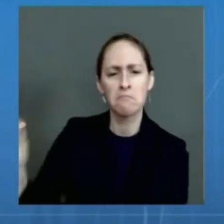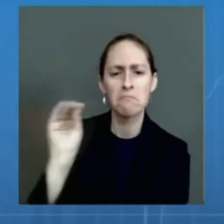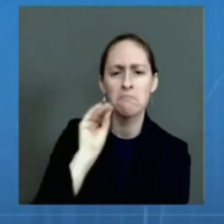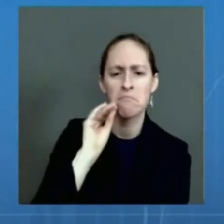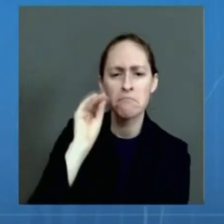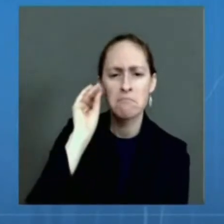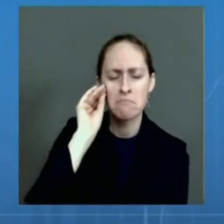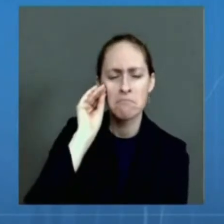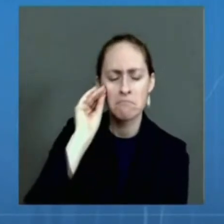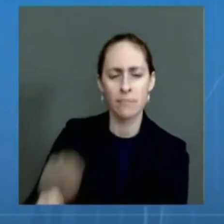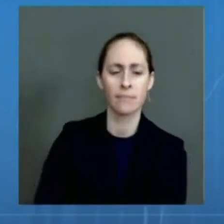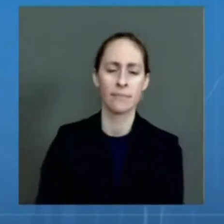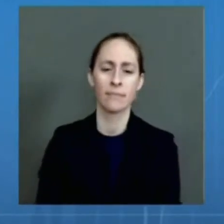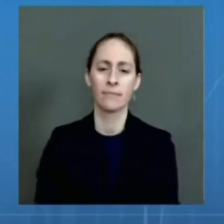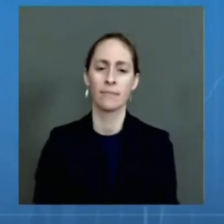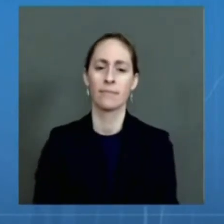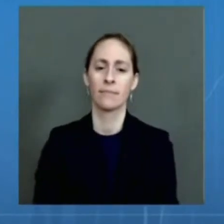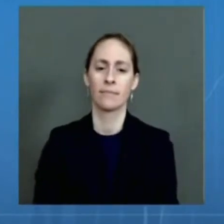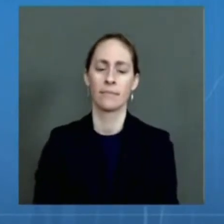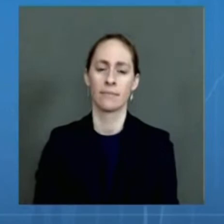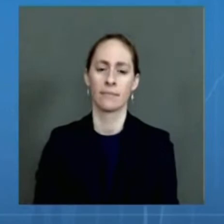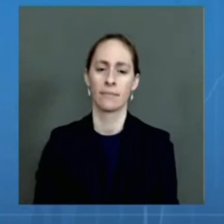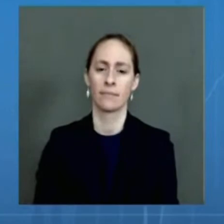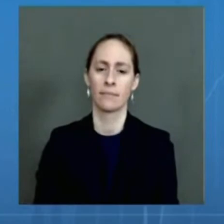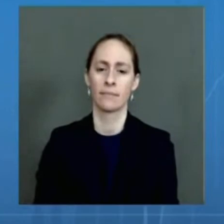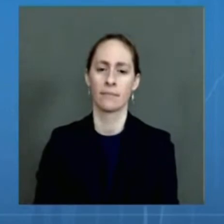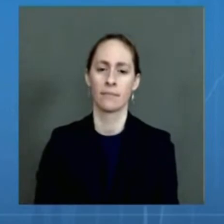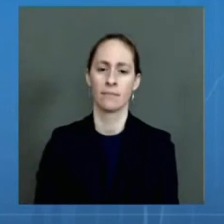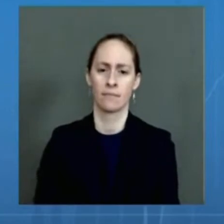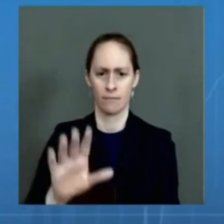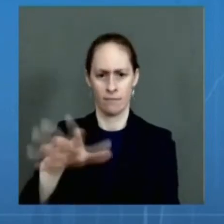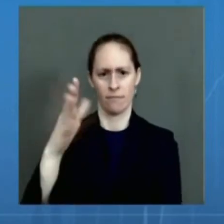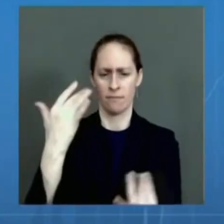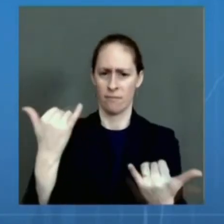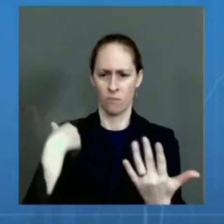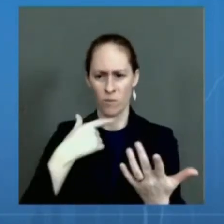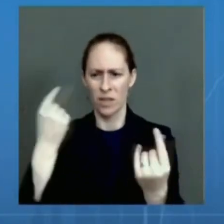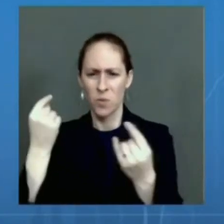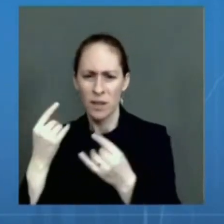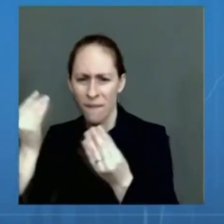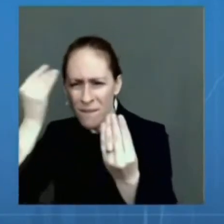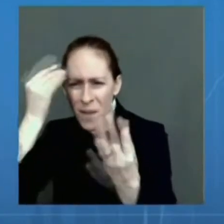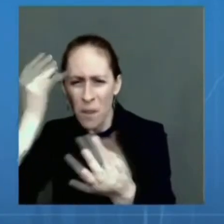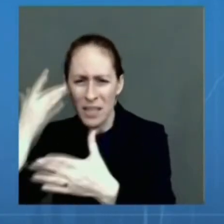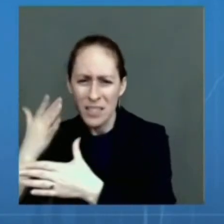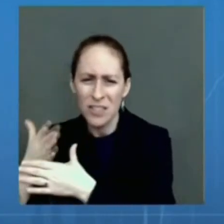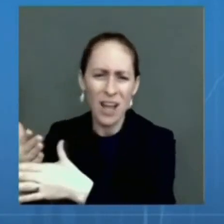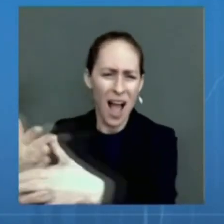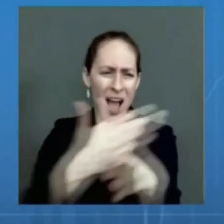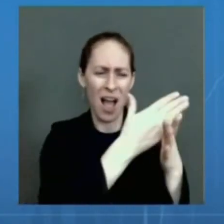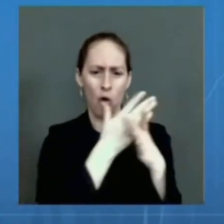HELP SCHOOLS AND PARENTS KNOW HOW TO BEST IMPLEMENT THIS